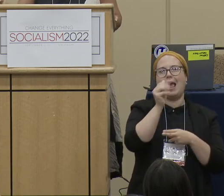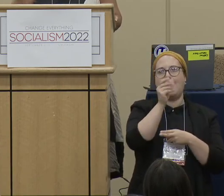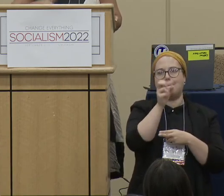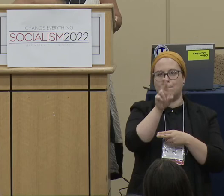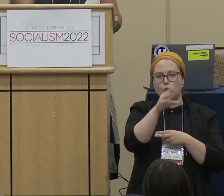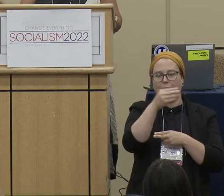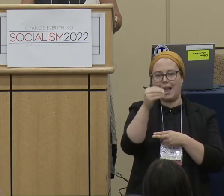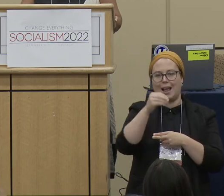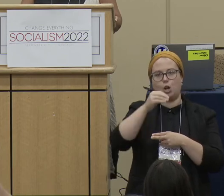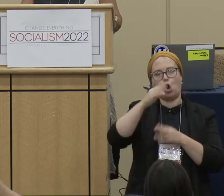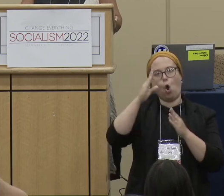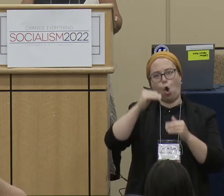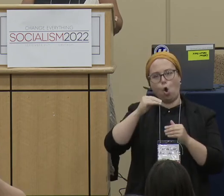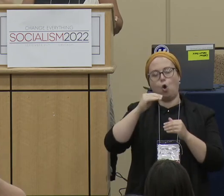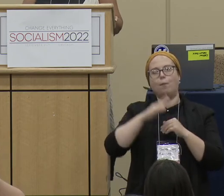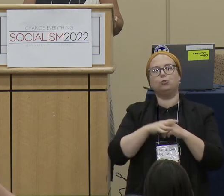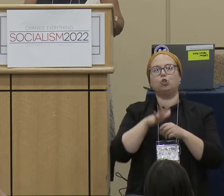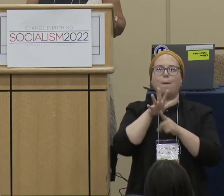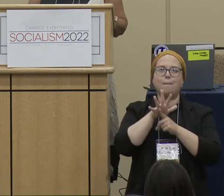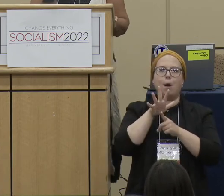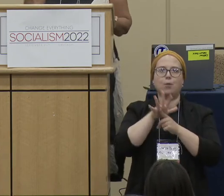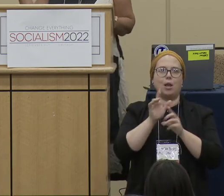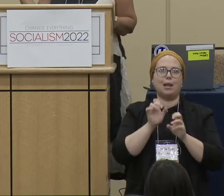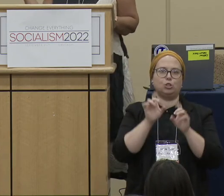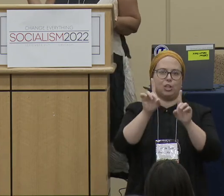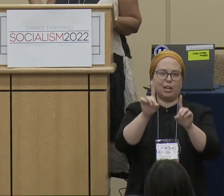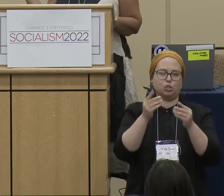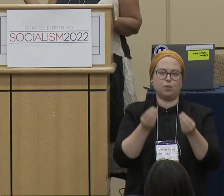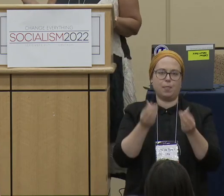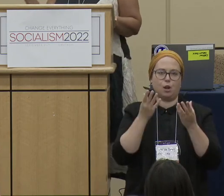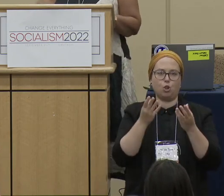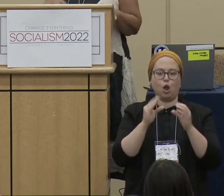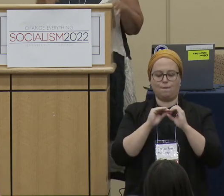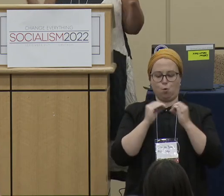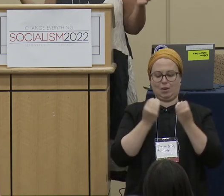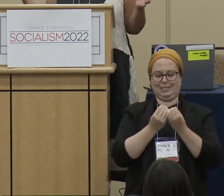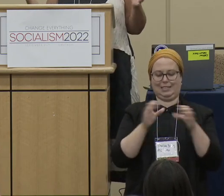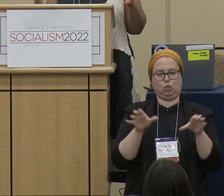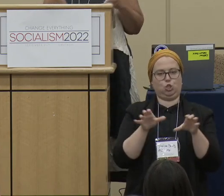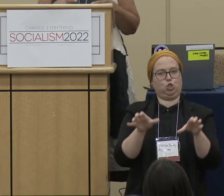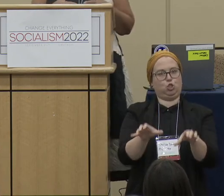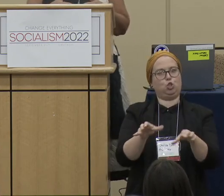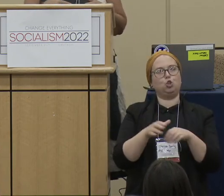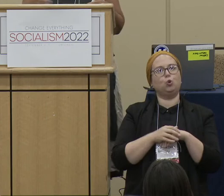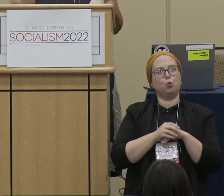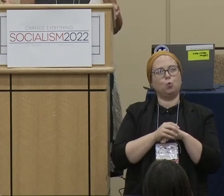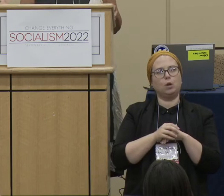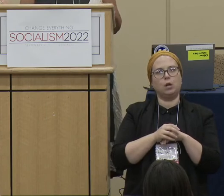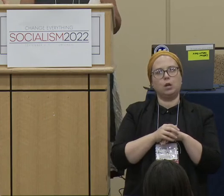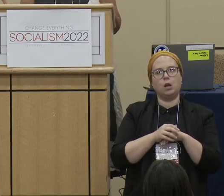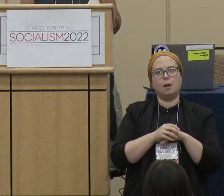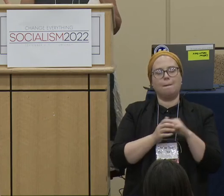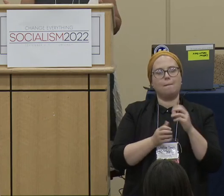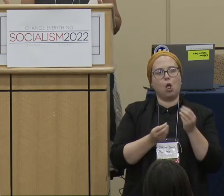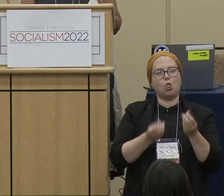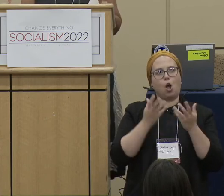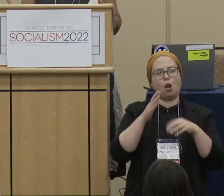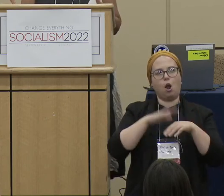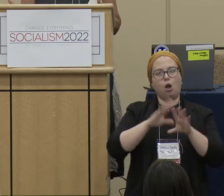and Hope. " That will be good. Popular education that a lot of organizations do , you know, routinely and much of it on